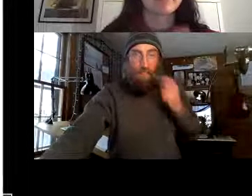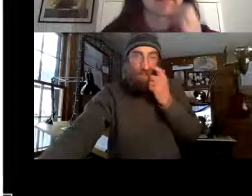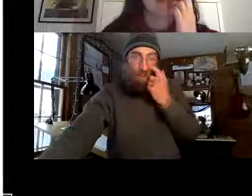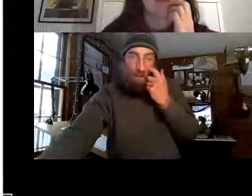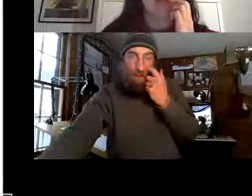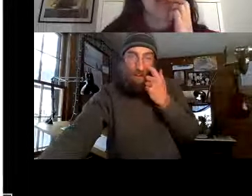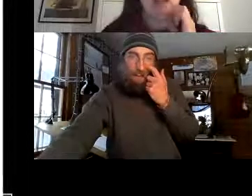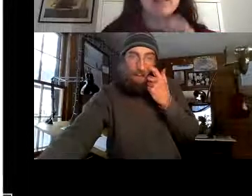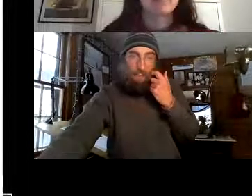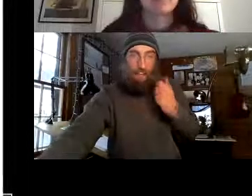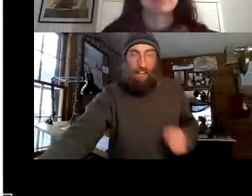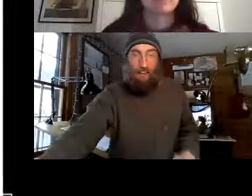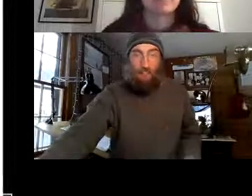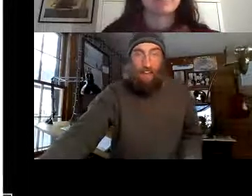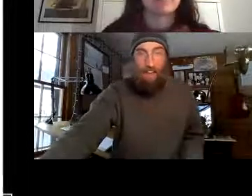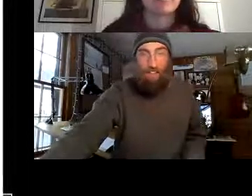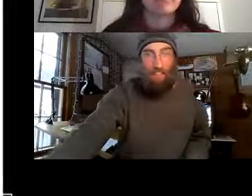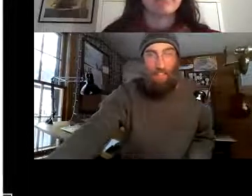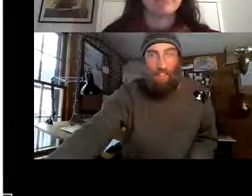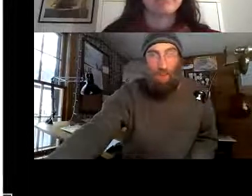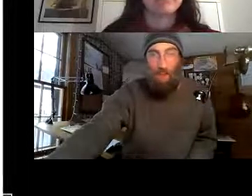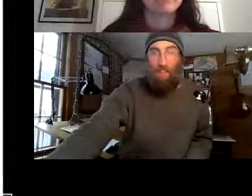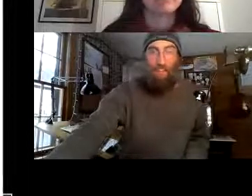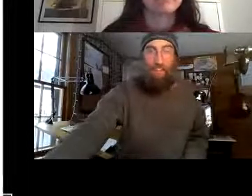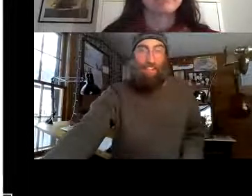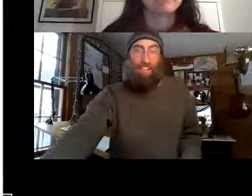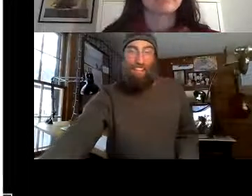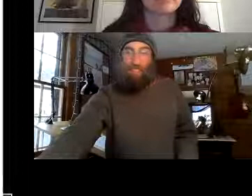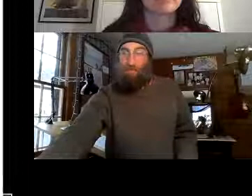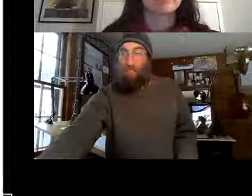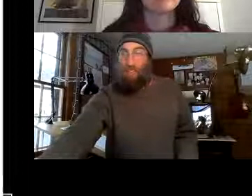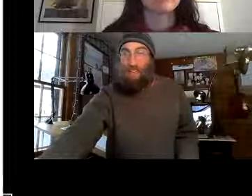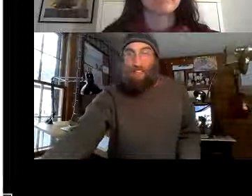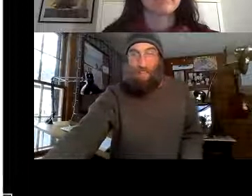Colby's sense of humor, I tried to line up the actions of these two panels, because,